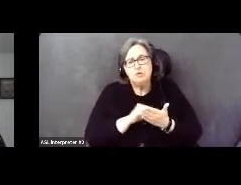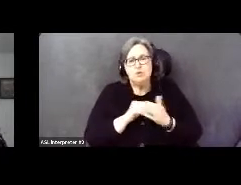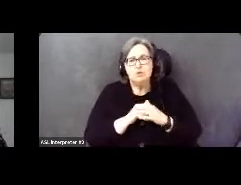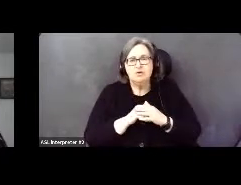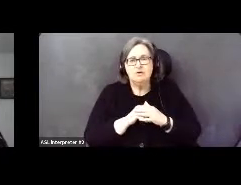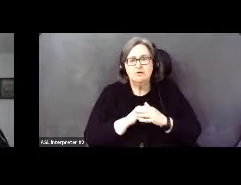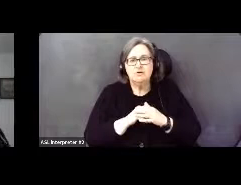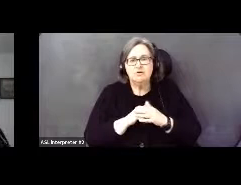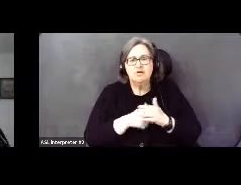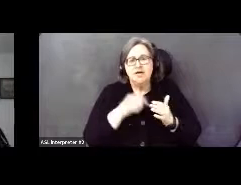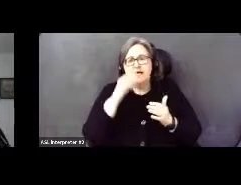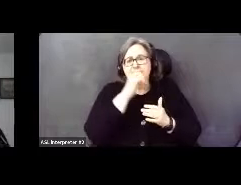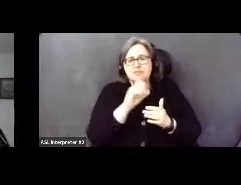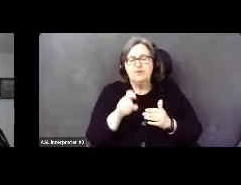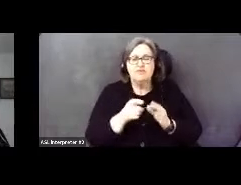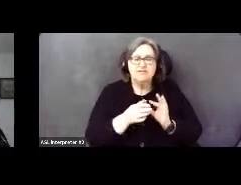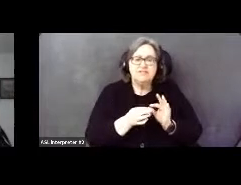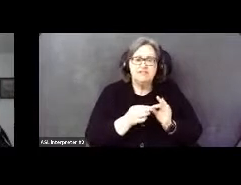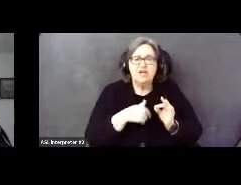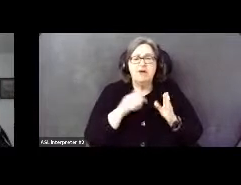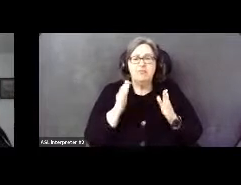say this is I'm the person that this